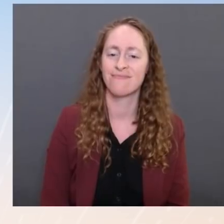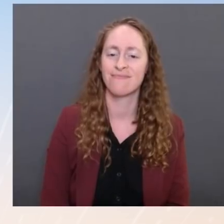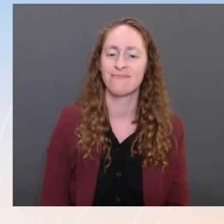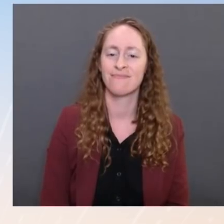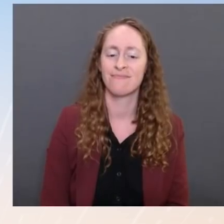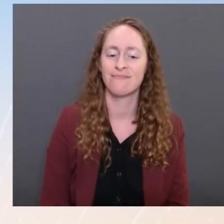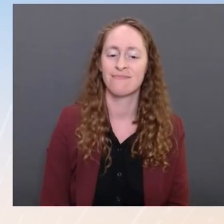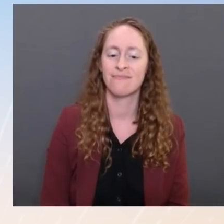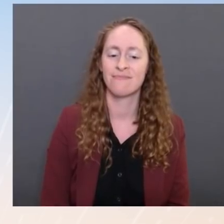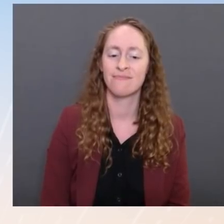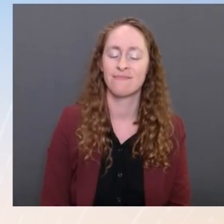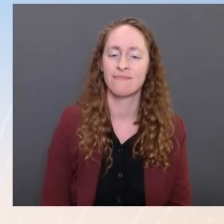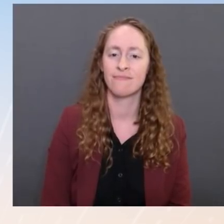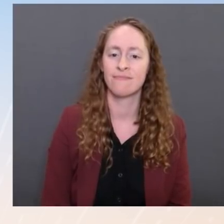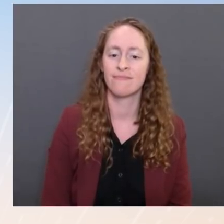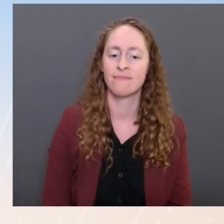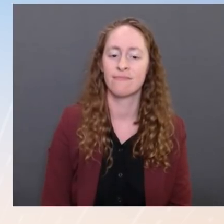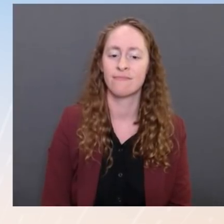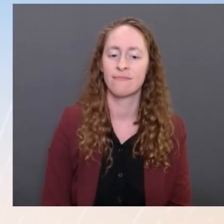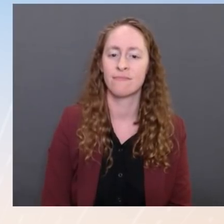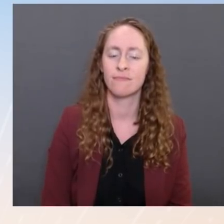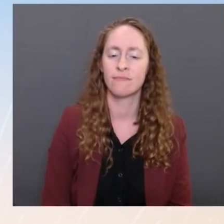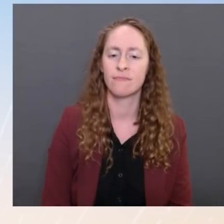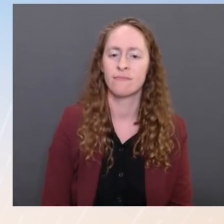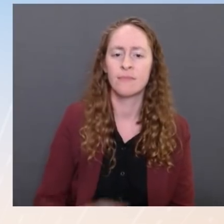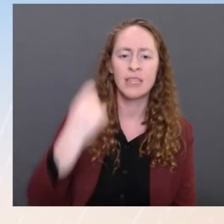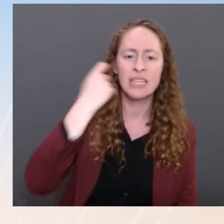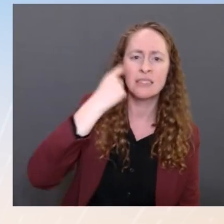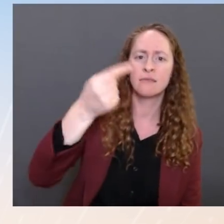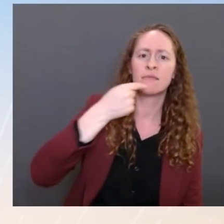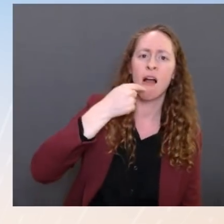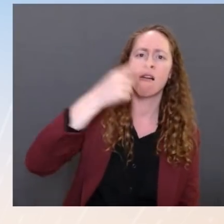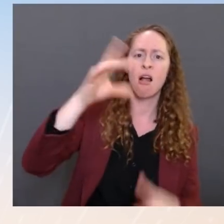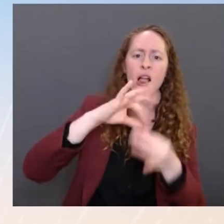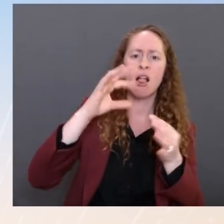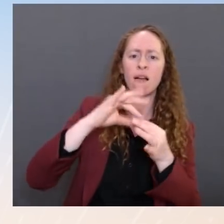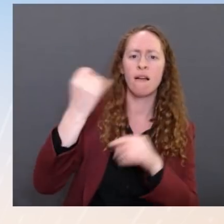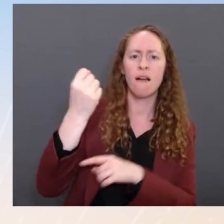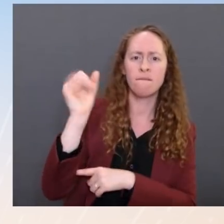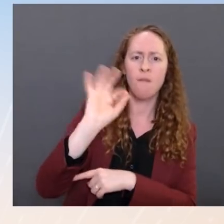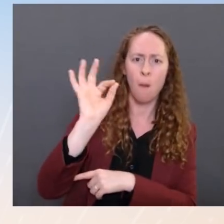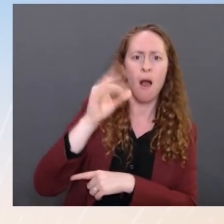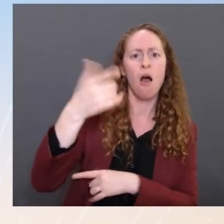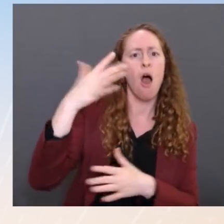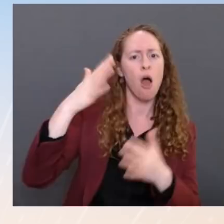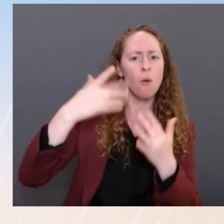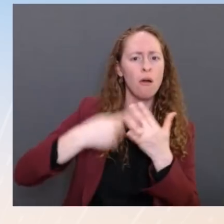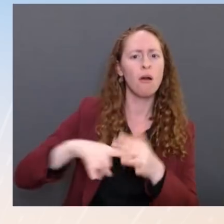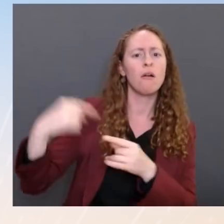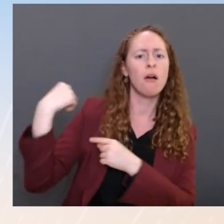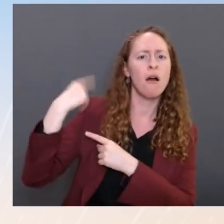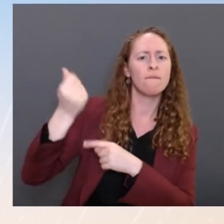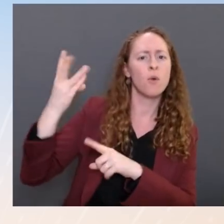in the works for several months, mostly through the FDA. When was the first time the President was briefed on the shortage? Ms. Psaki: I'm not going to get into internal briefings.